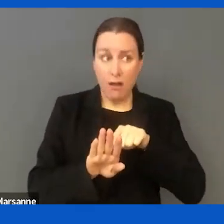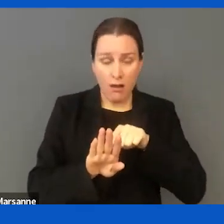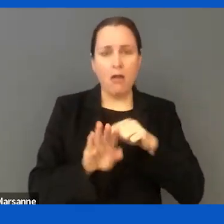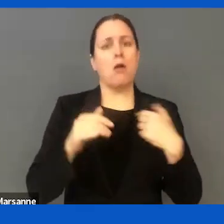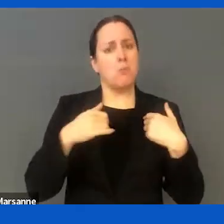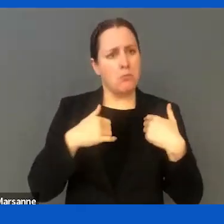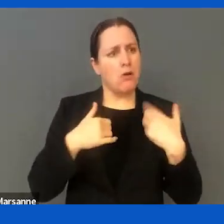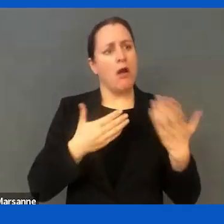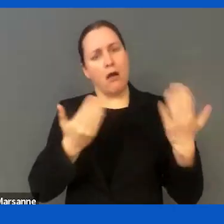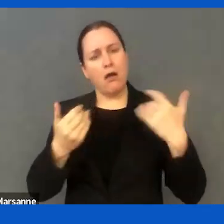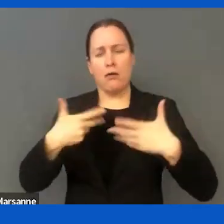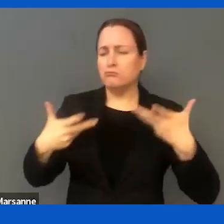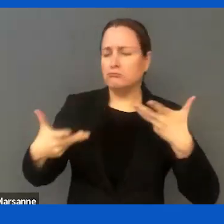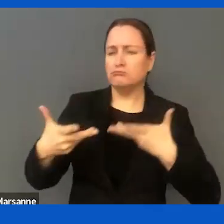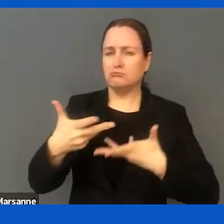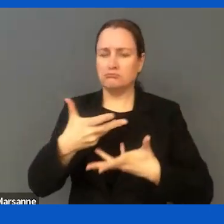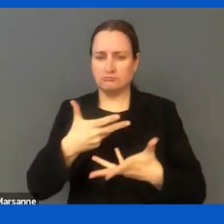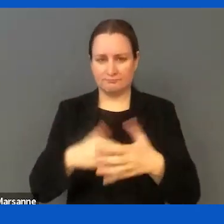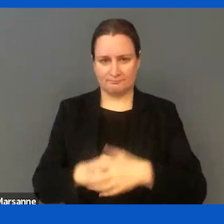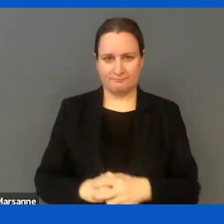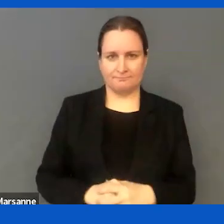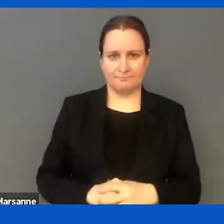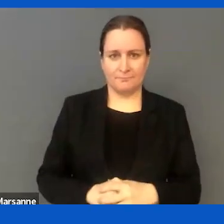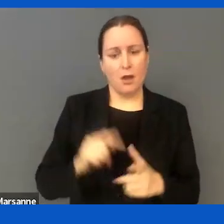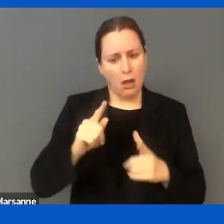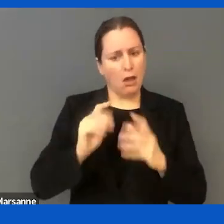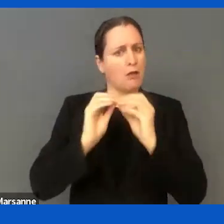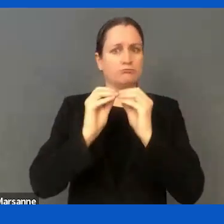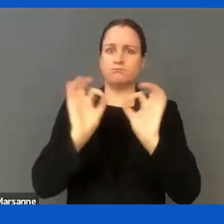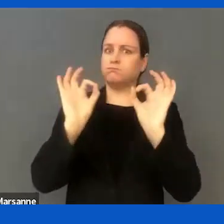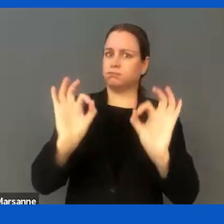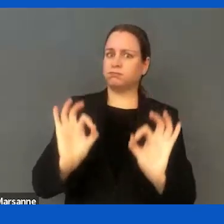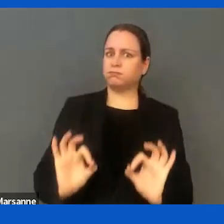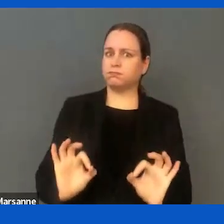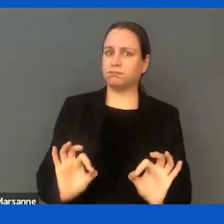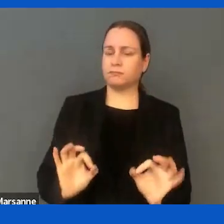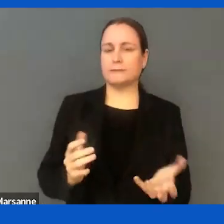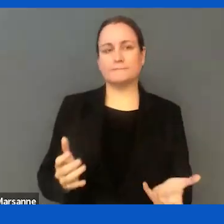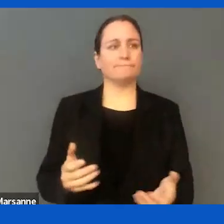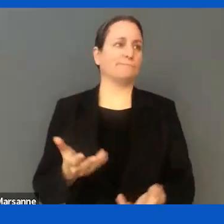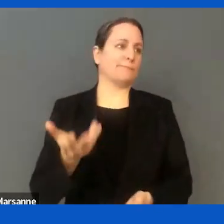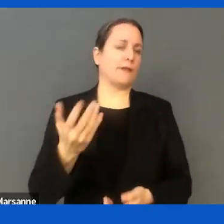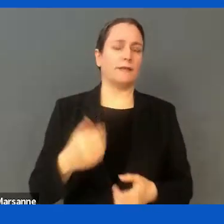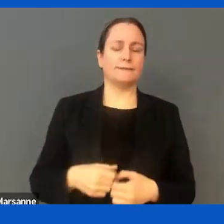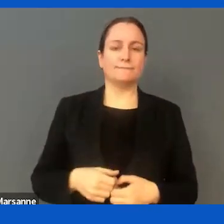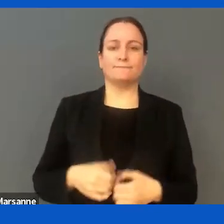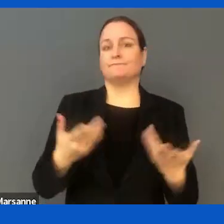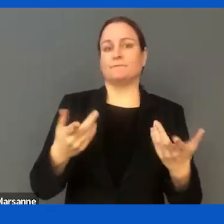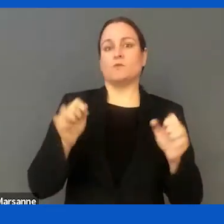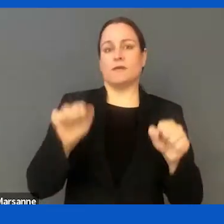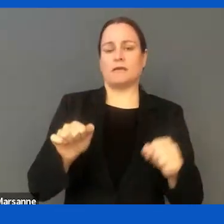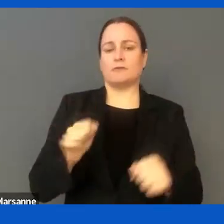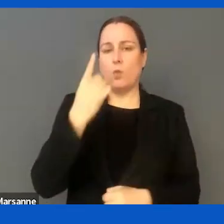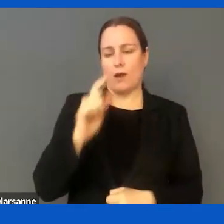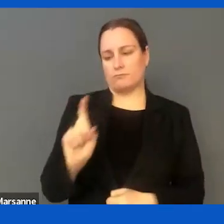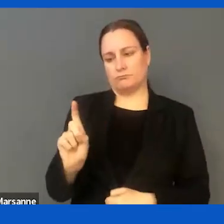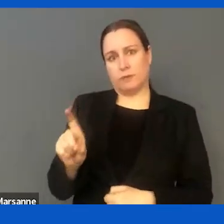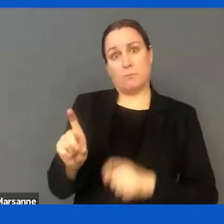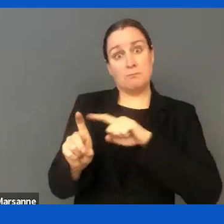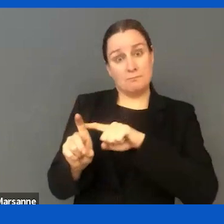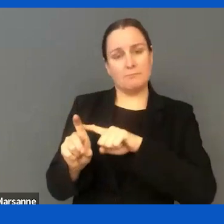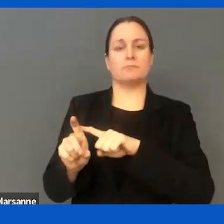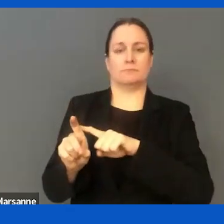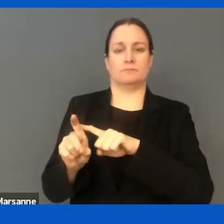feel. There was a button to turn on screen reader functionality. This is the exact quote from the